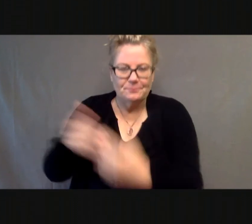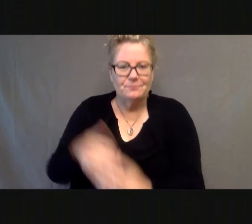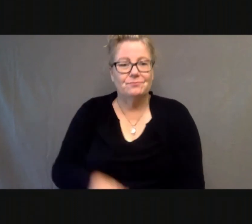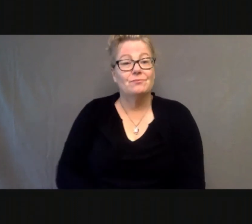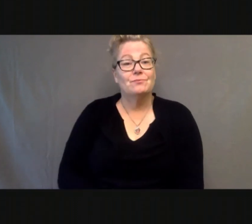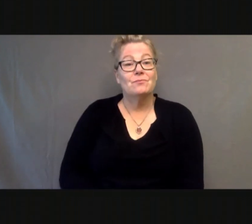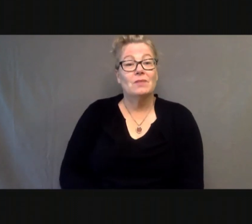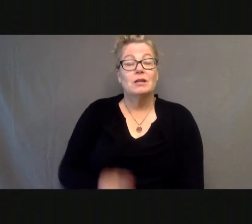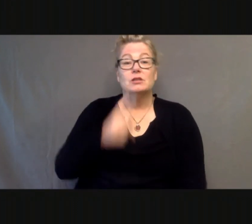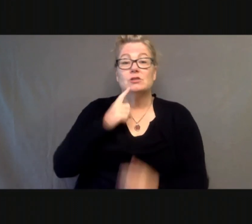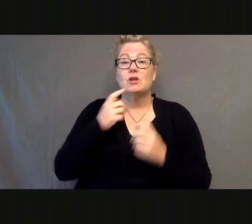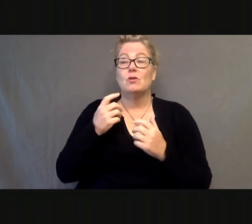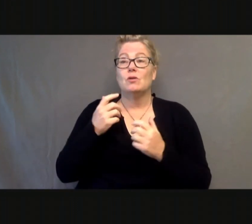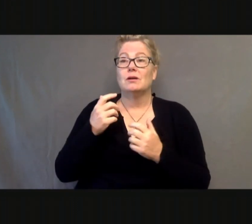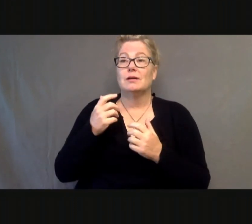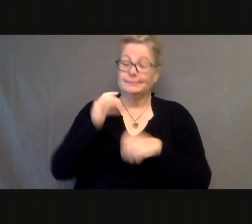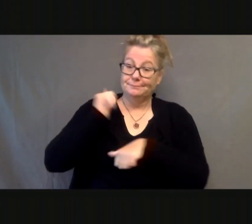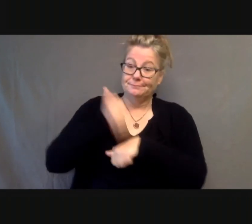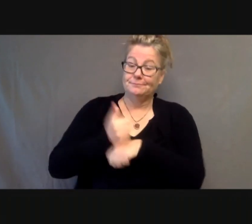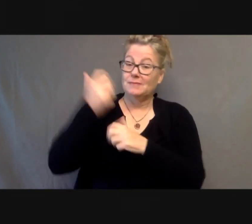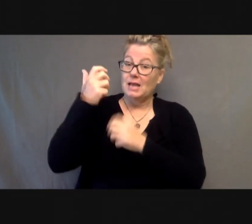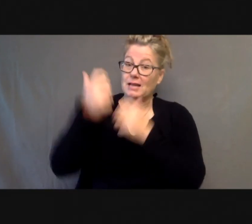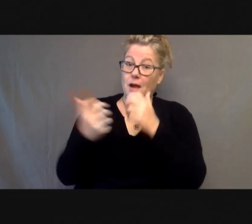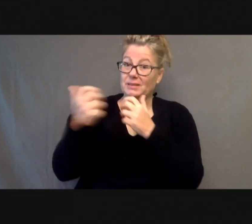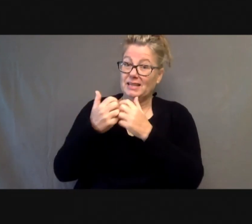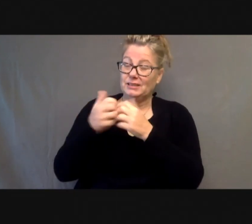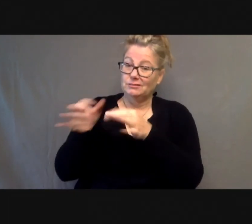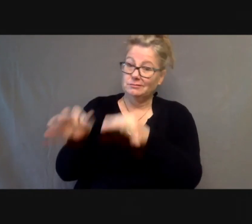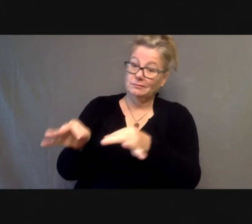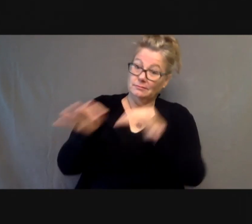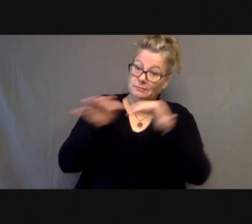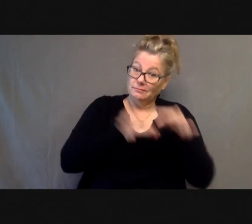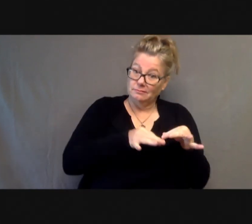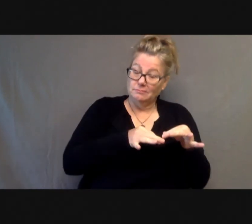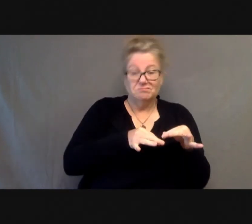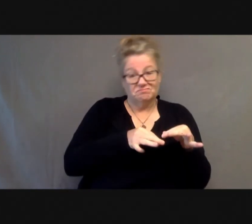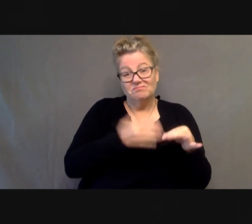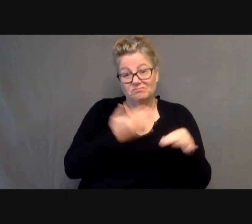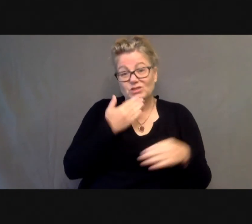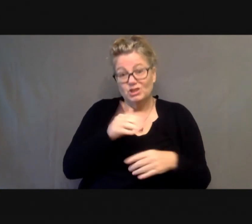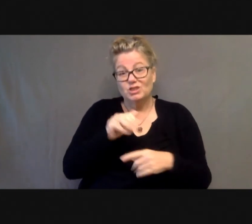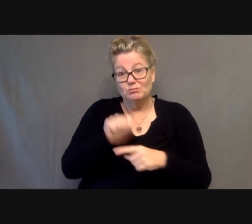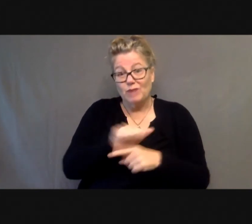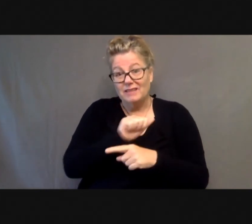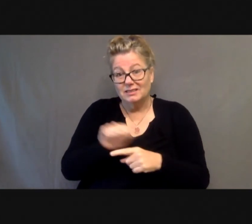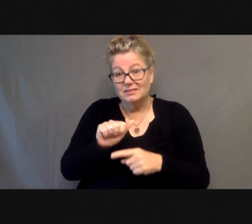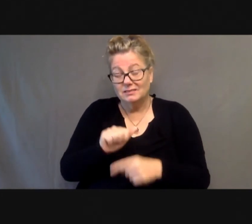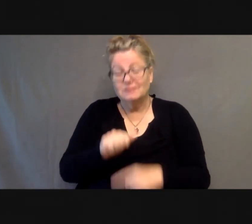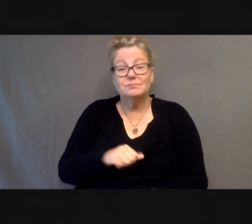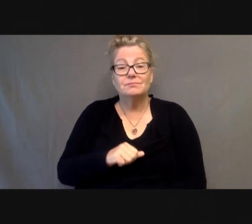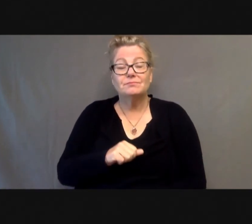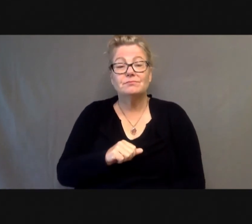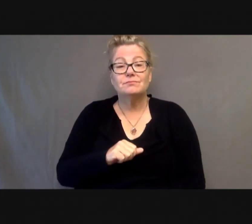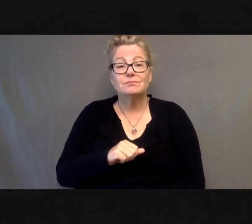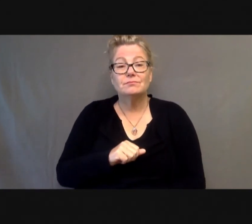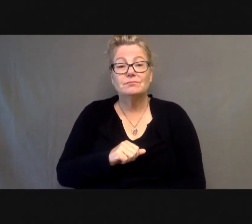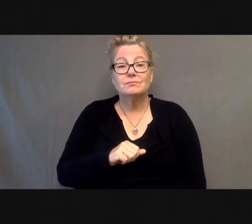earlier than not would be helpful. Additionally, with regard to preserving your rights, because